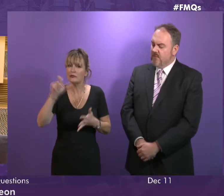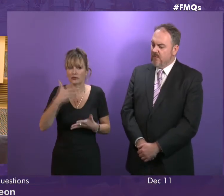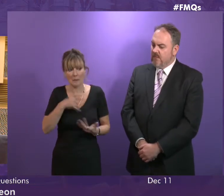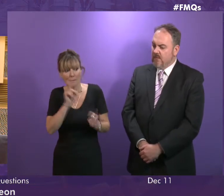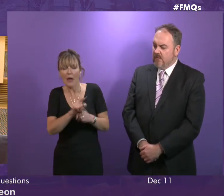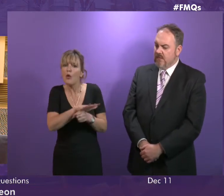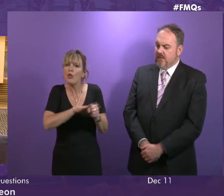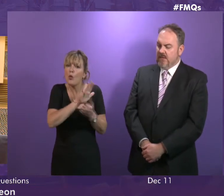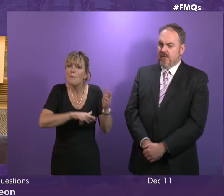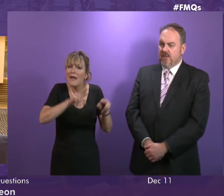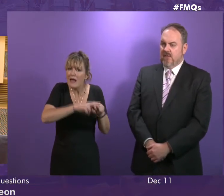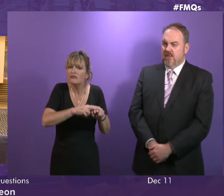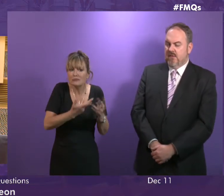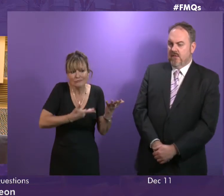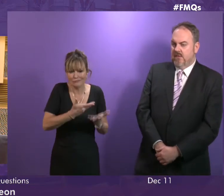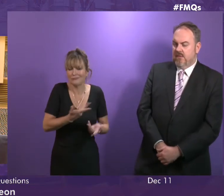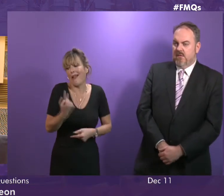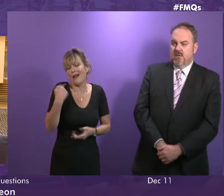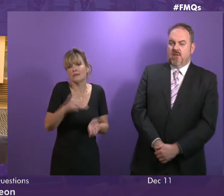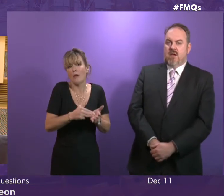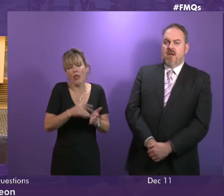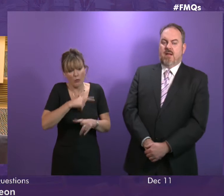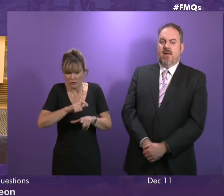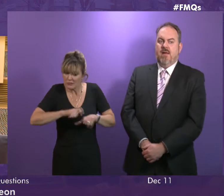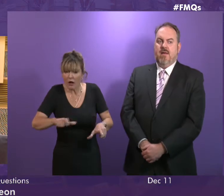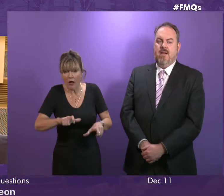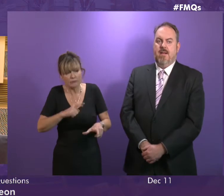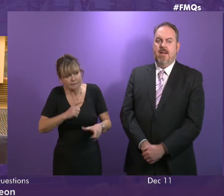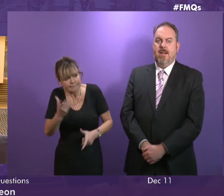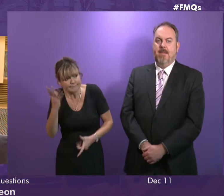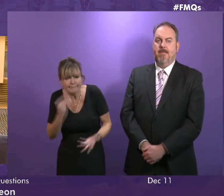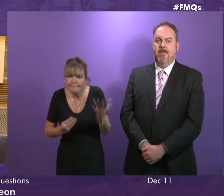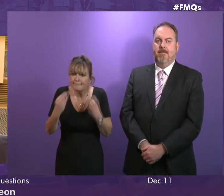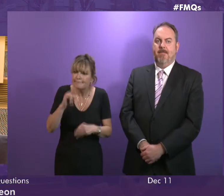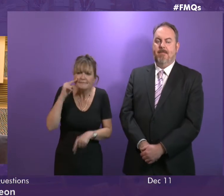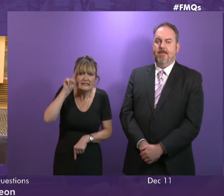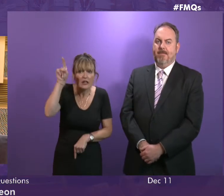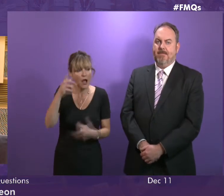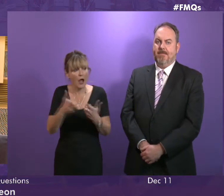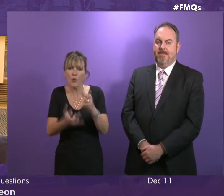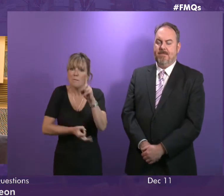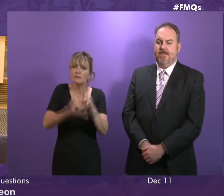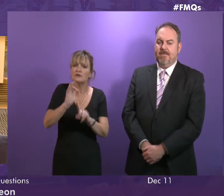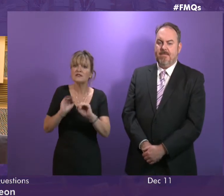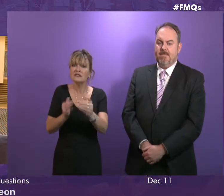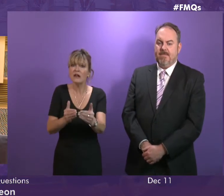will continue to listen to suggestions on how to improve the service further and maximise out-patient activity.